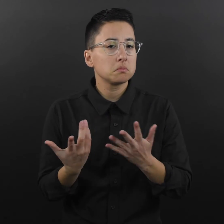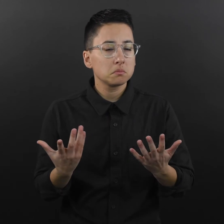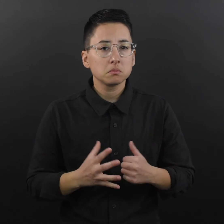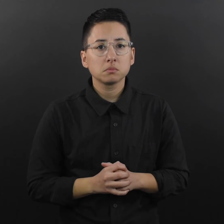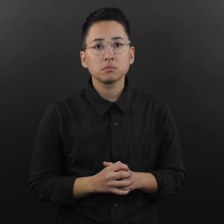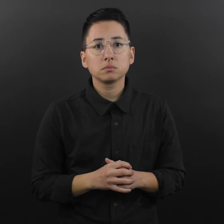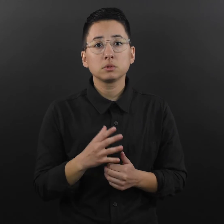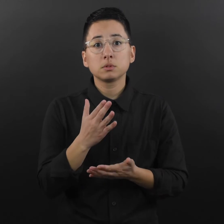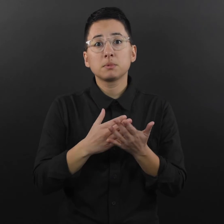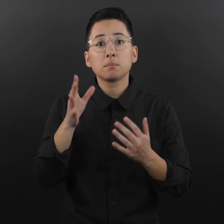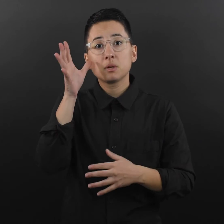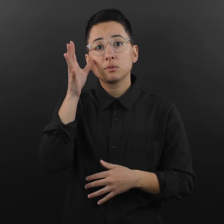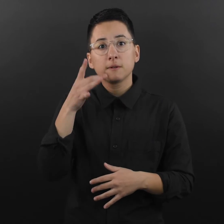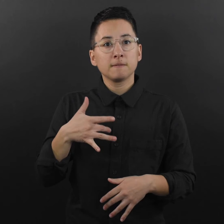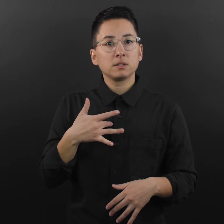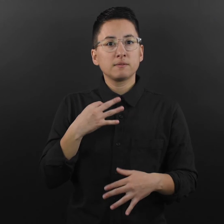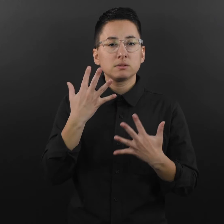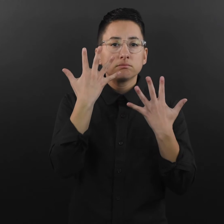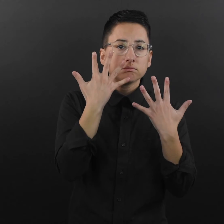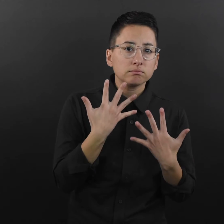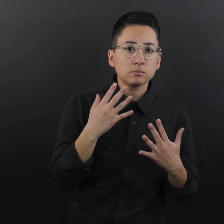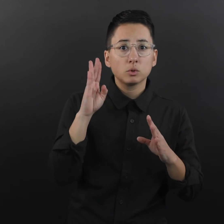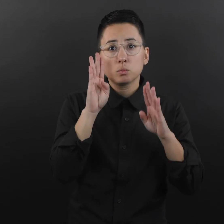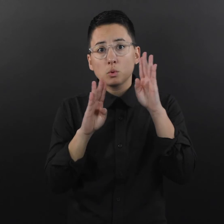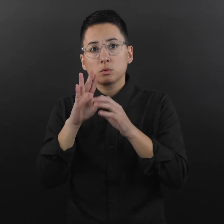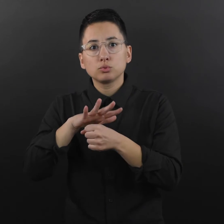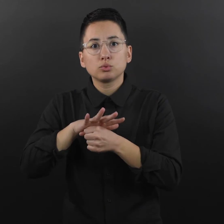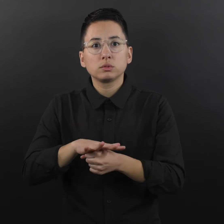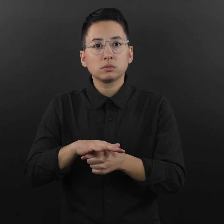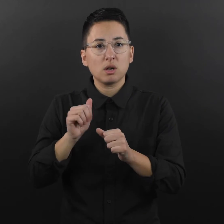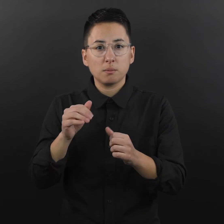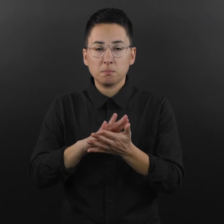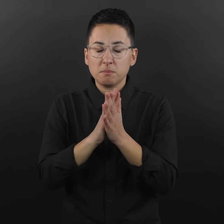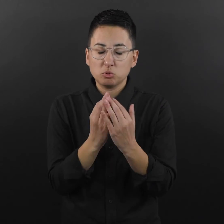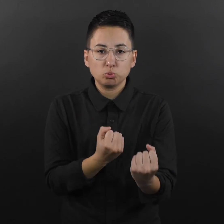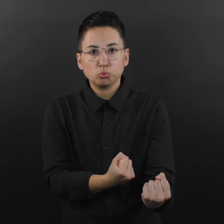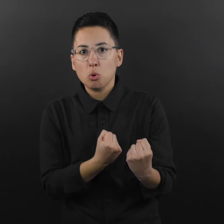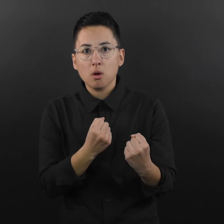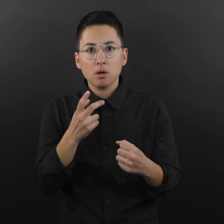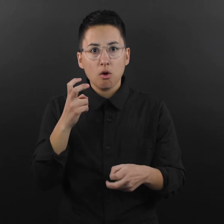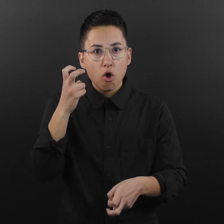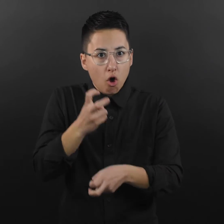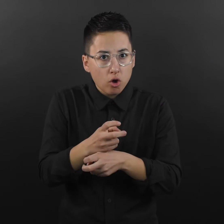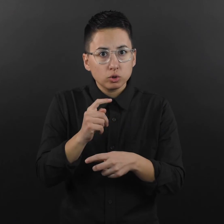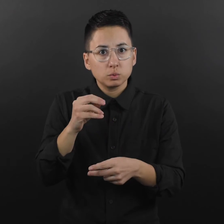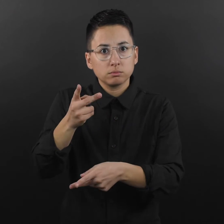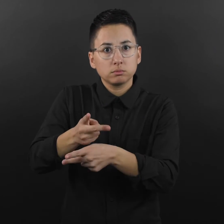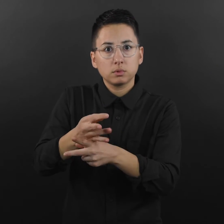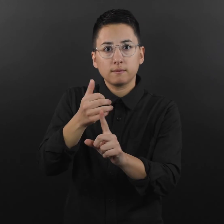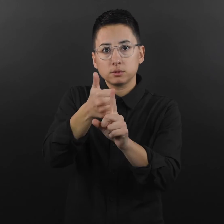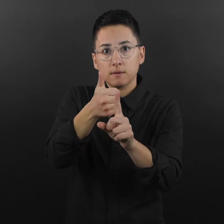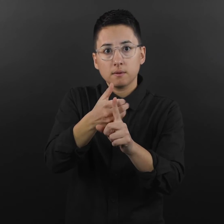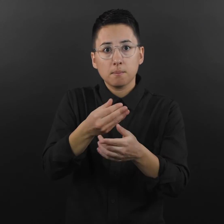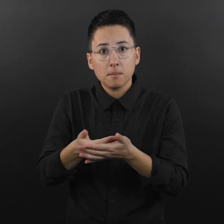For some women, feelings of sadness, worry, or stress can be so strong that it is hard to take care of yourself or your baby.